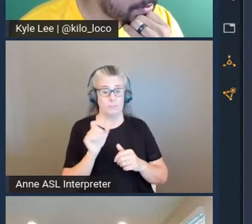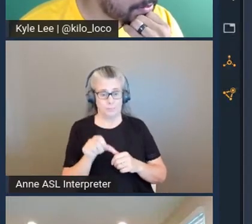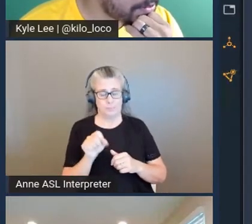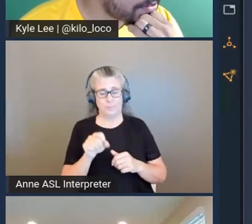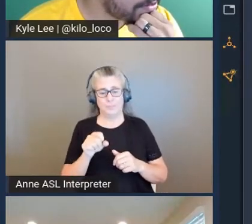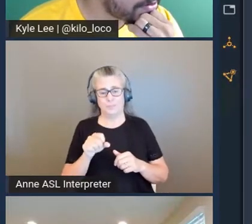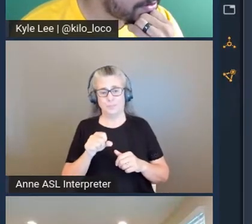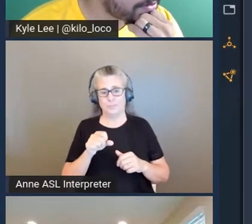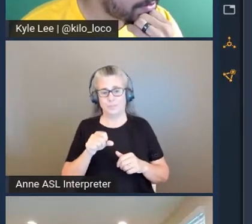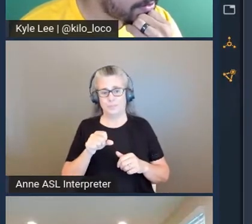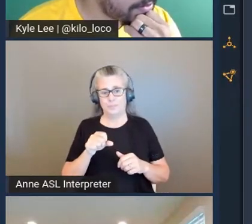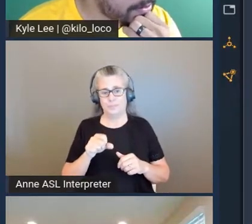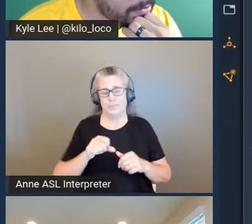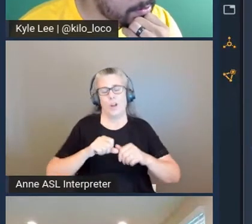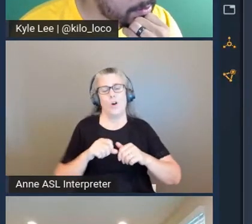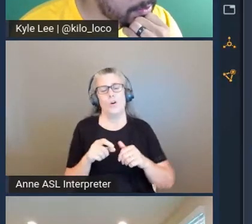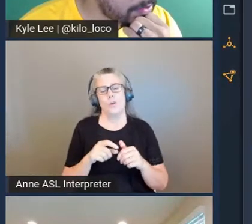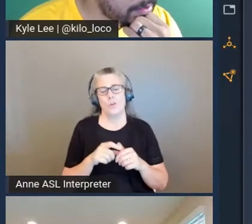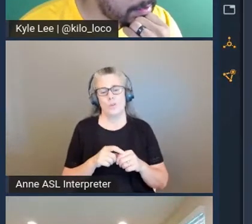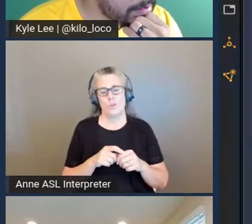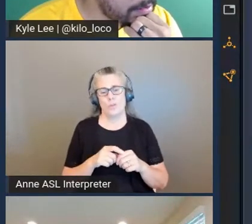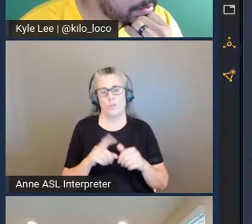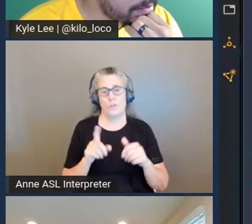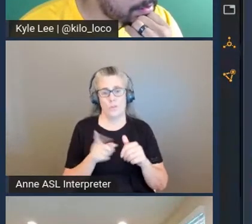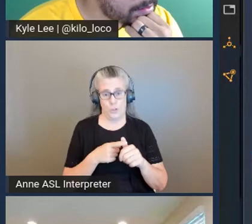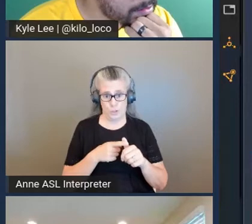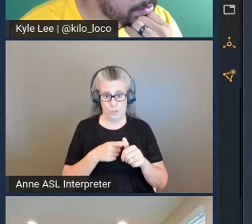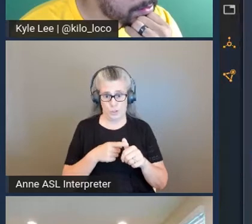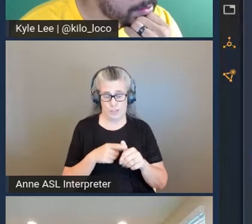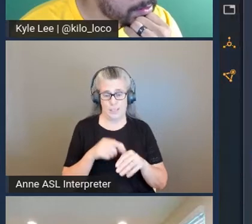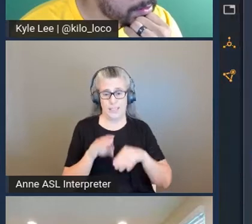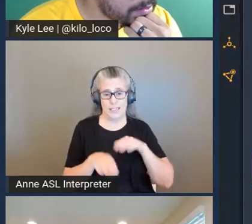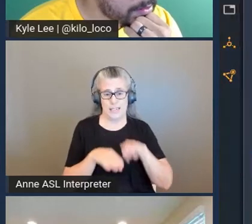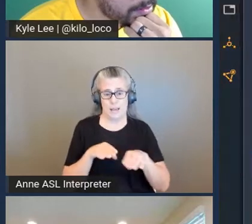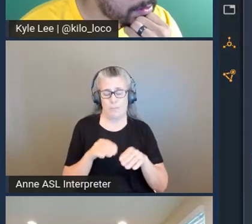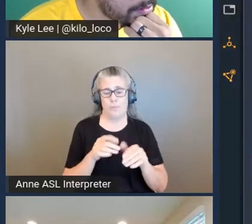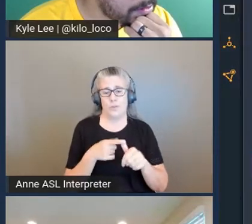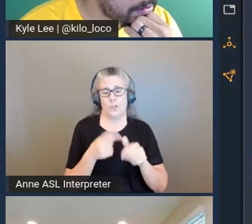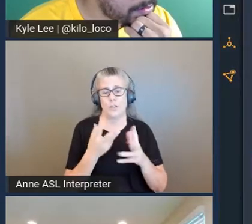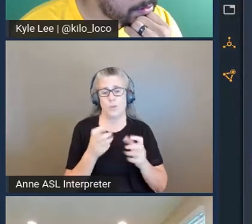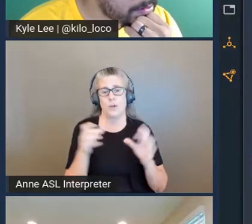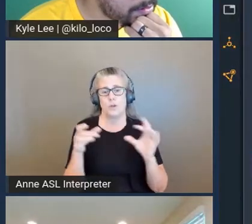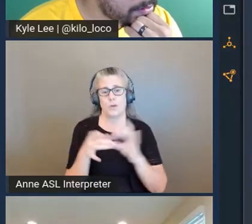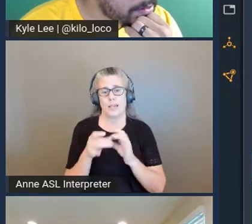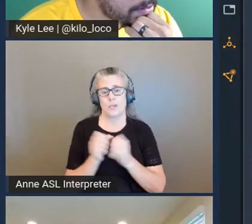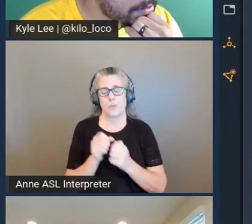I would like to first get connected to an EMR cluster because I want to be able